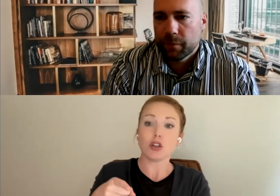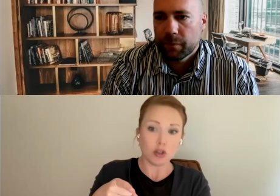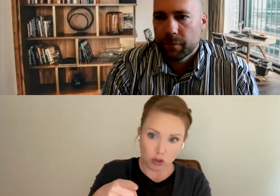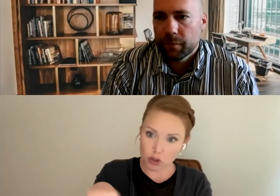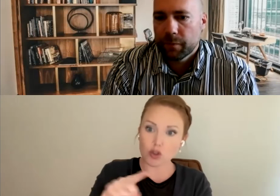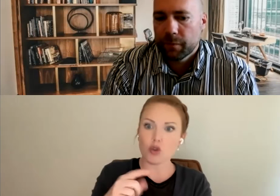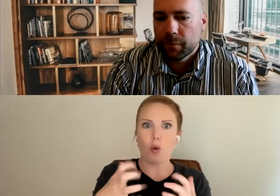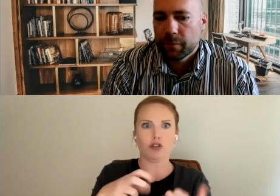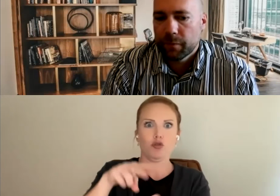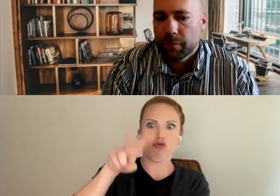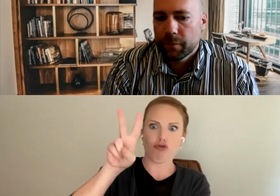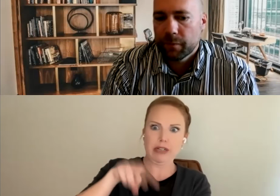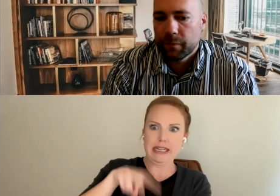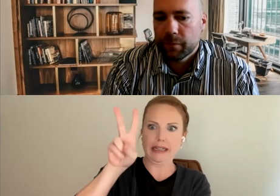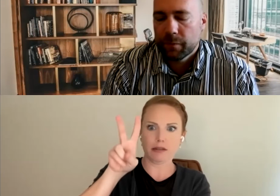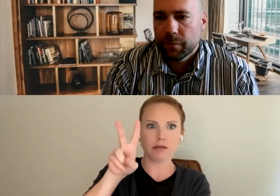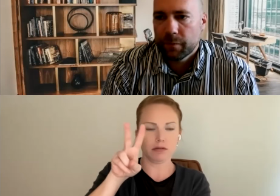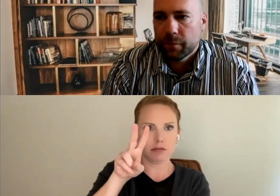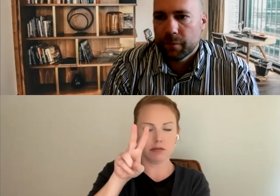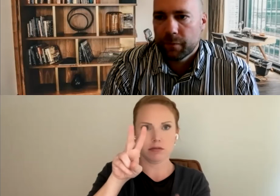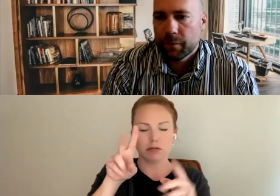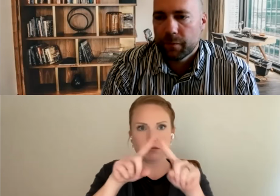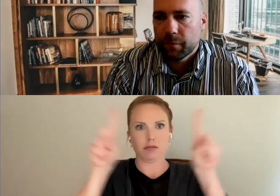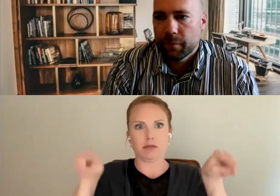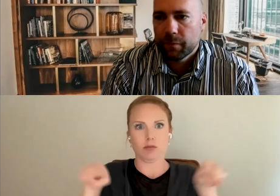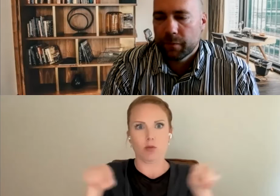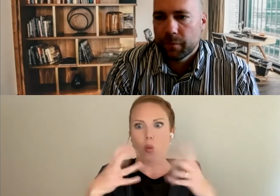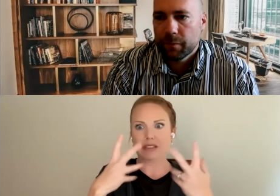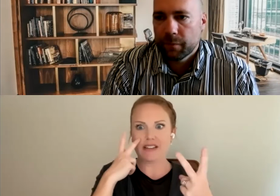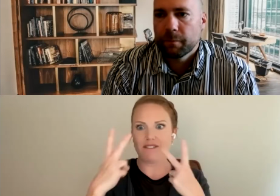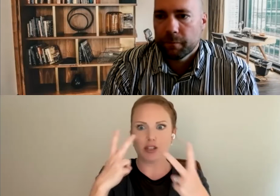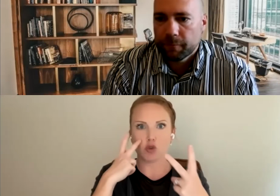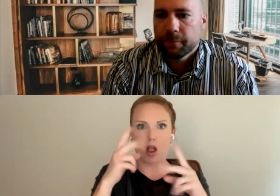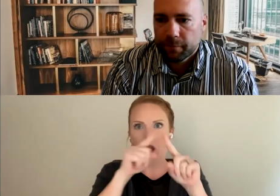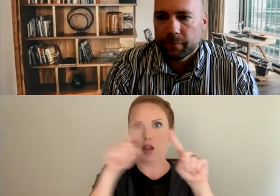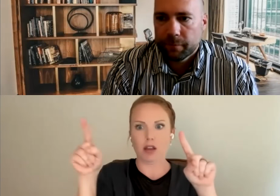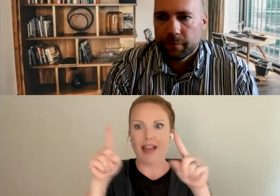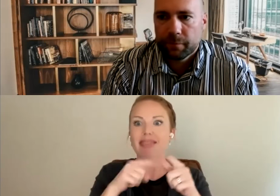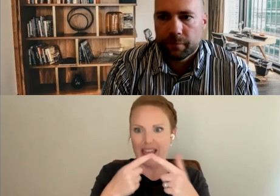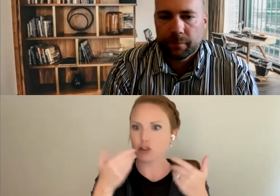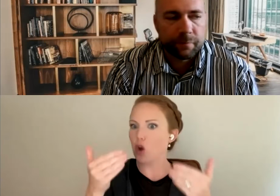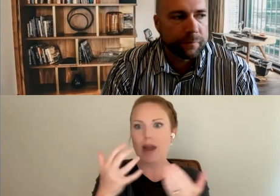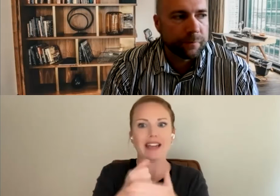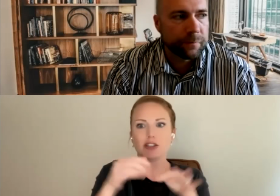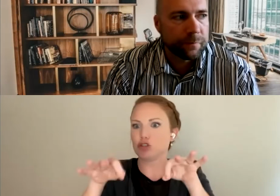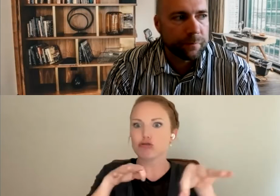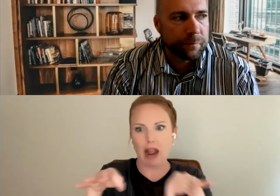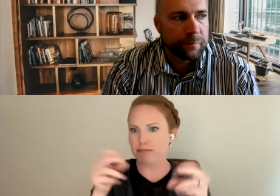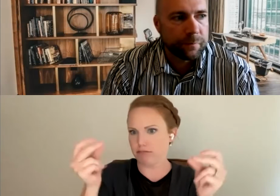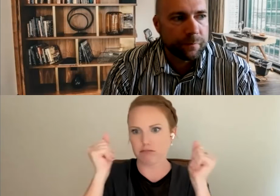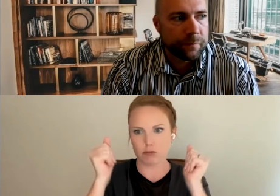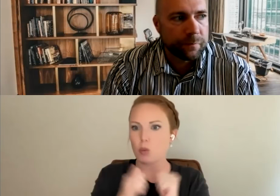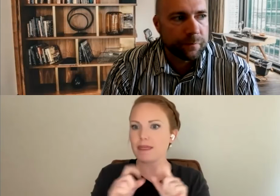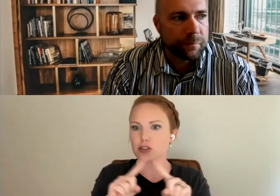what the visualization is on into describing it. Okay, so is this deck shareable by any chance?